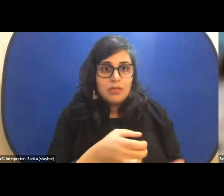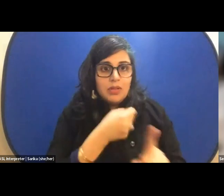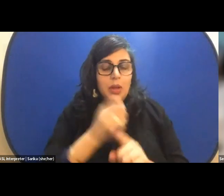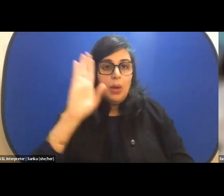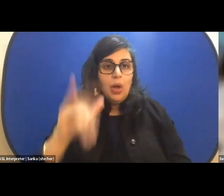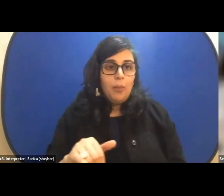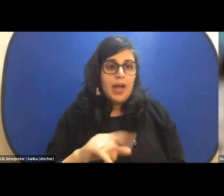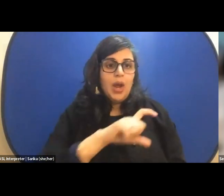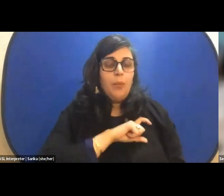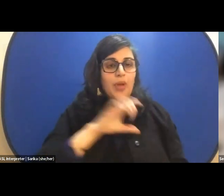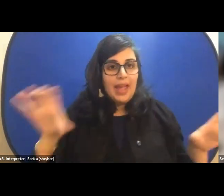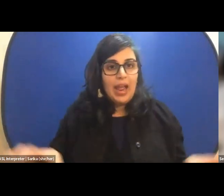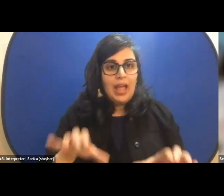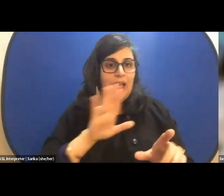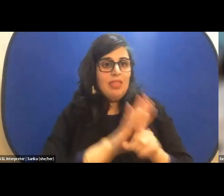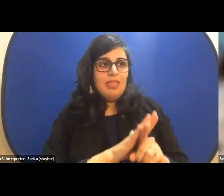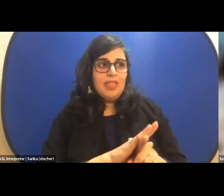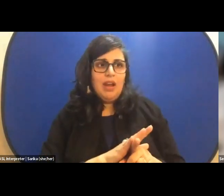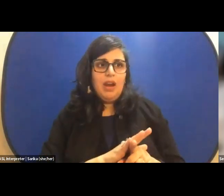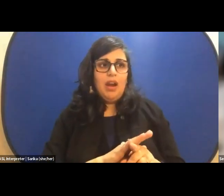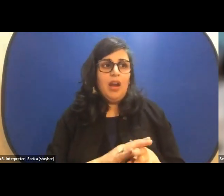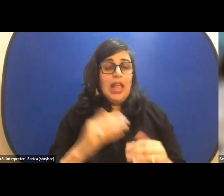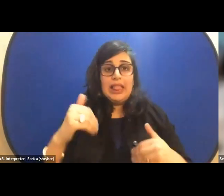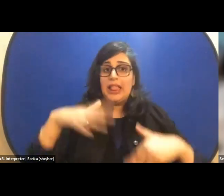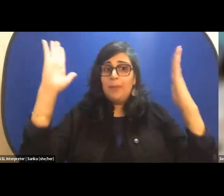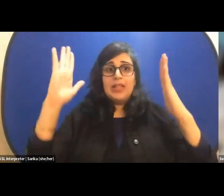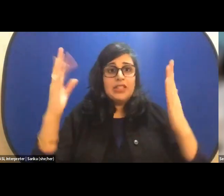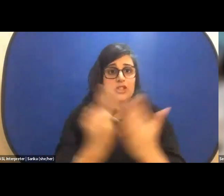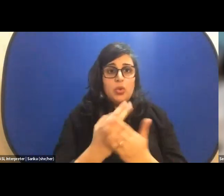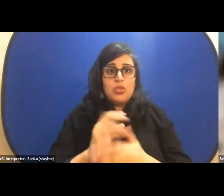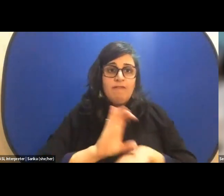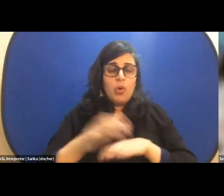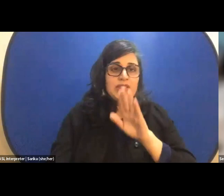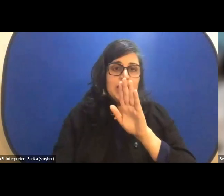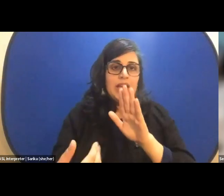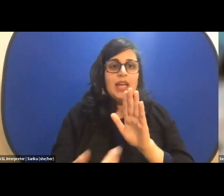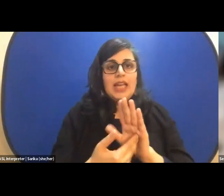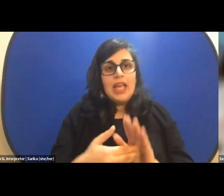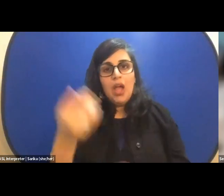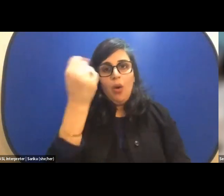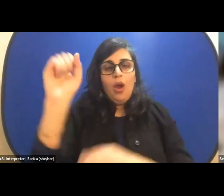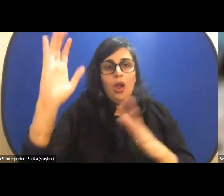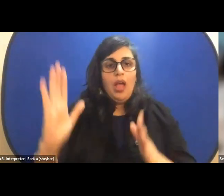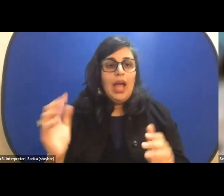advocates. I'm for communities directly impacted by the actions of the Portland